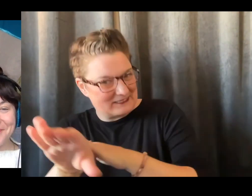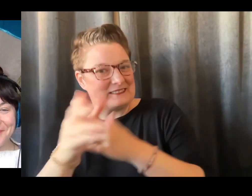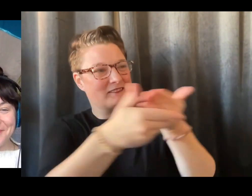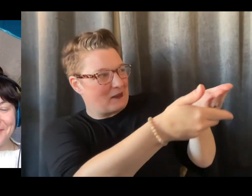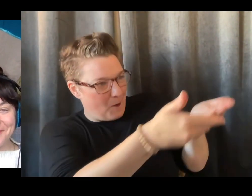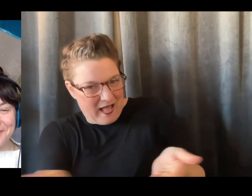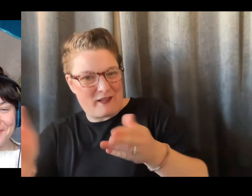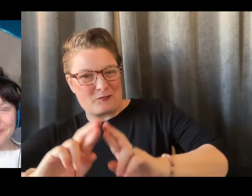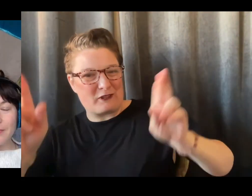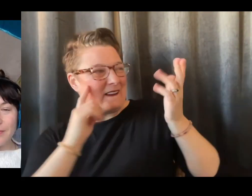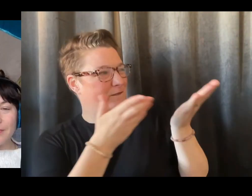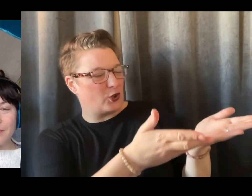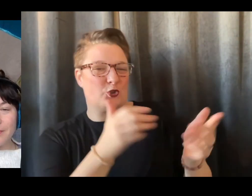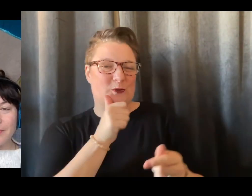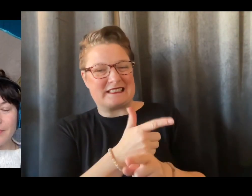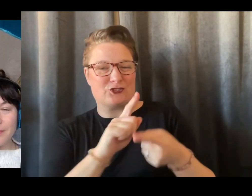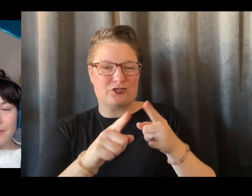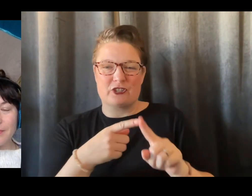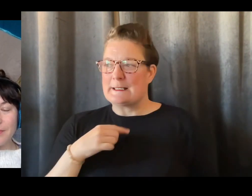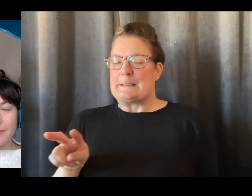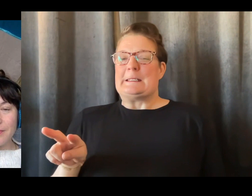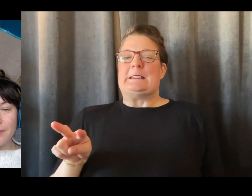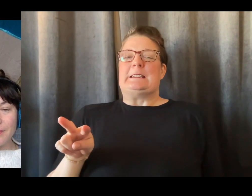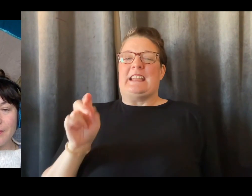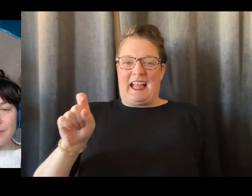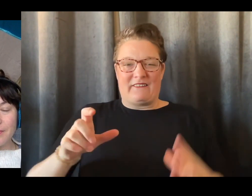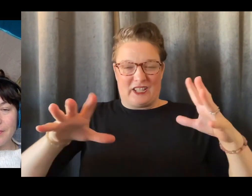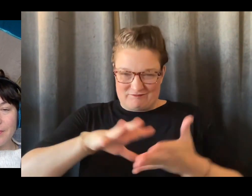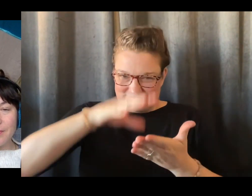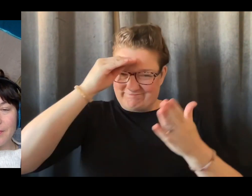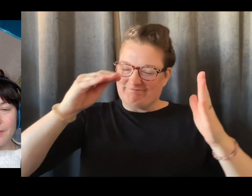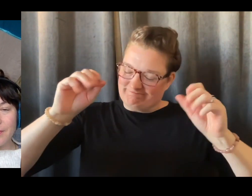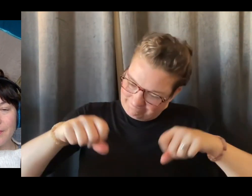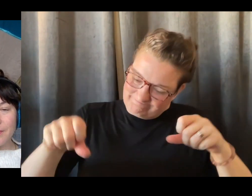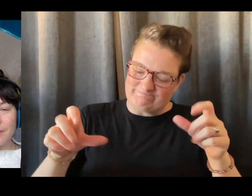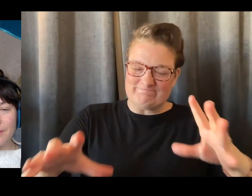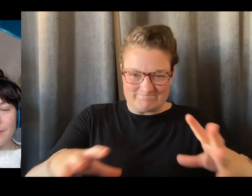And I think that writing the piece was doing the ritual of the piece.